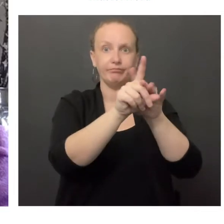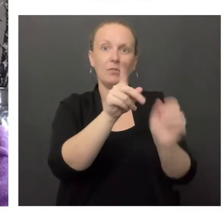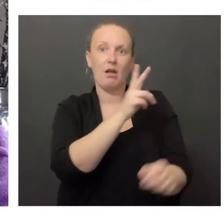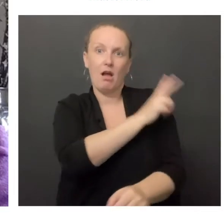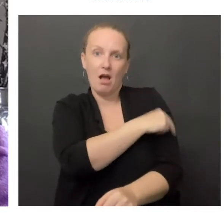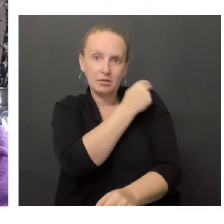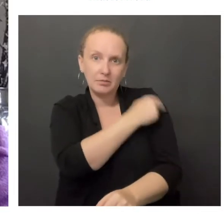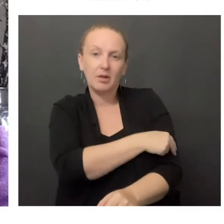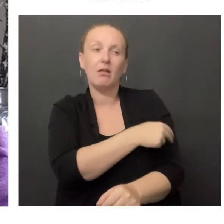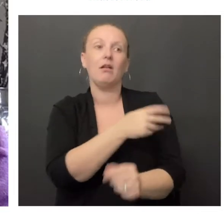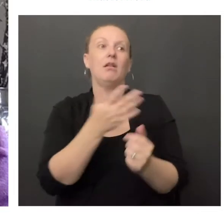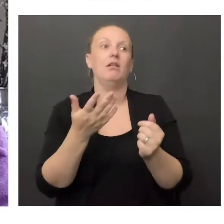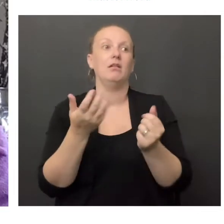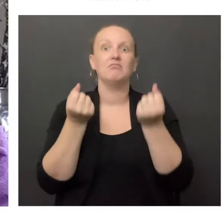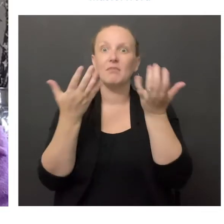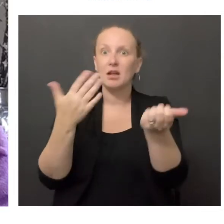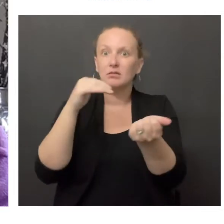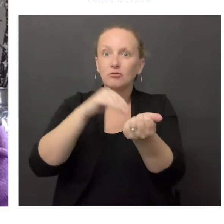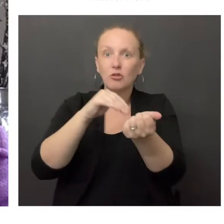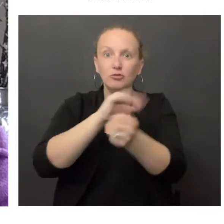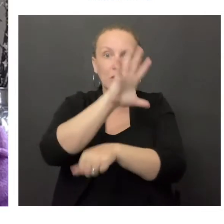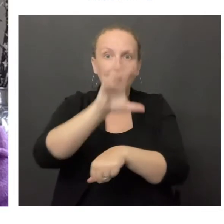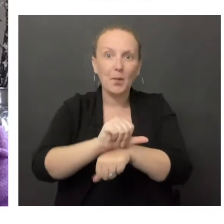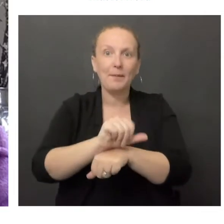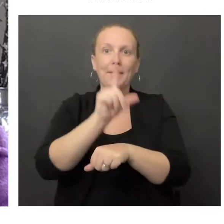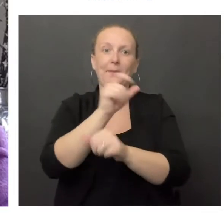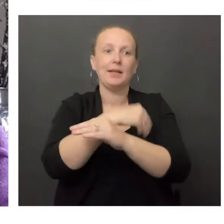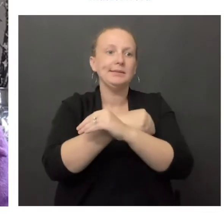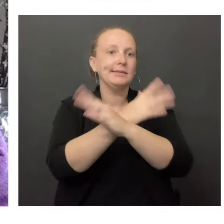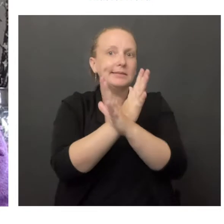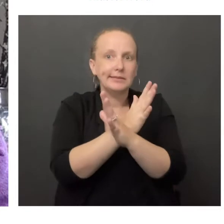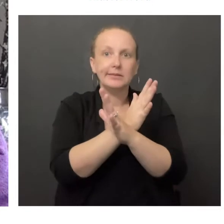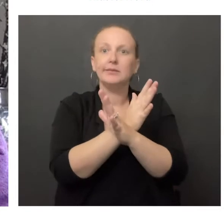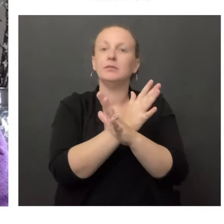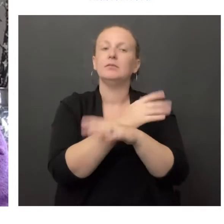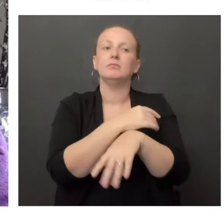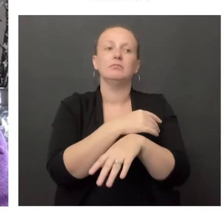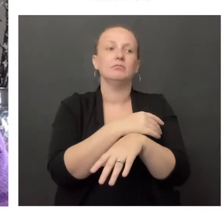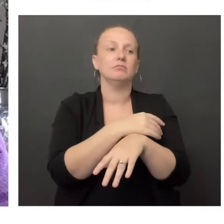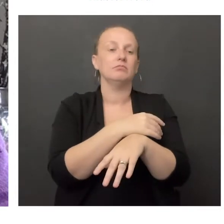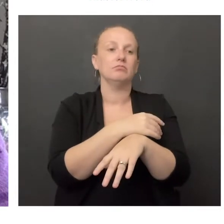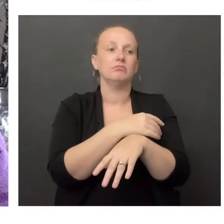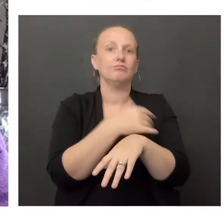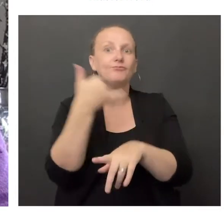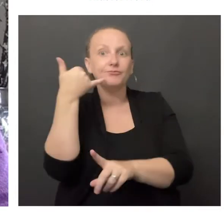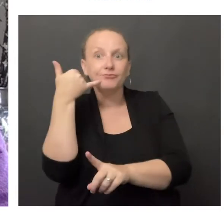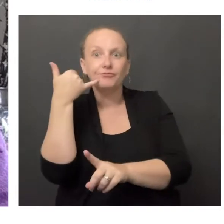we had to remote medicine in a lot of cases, remote encounters.